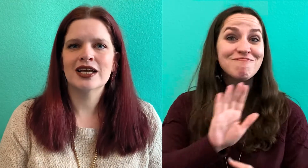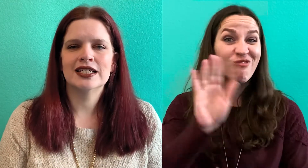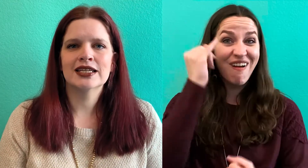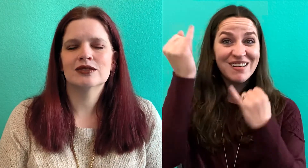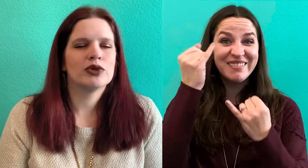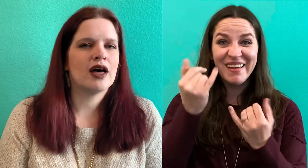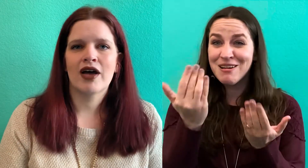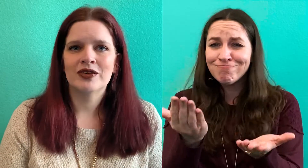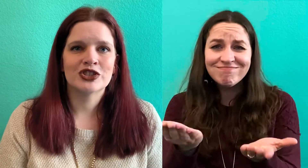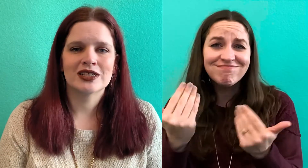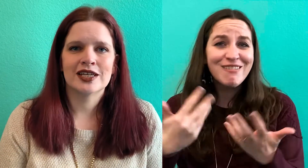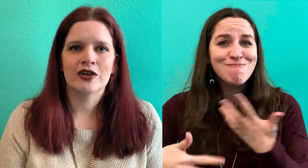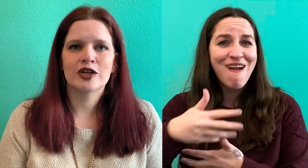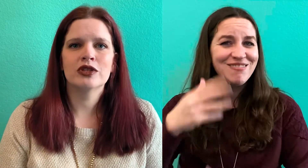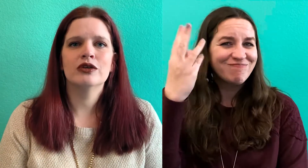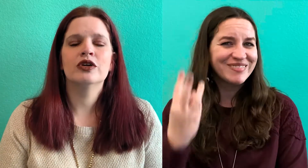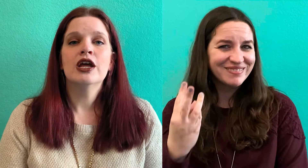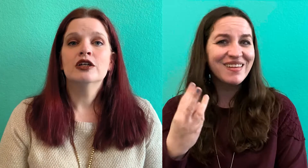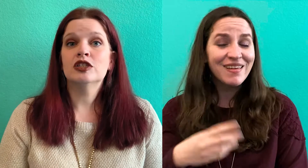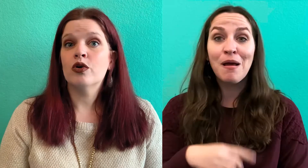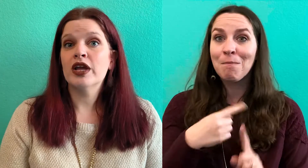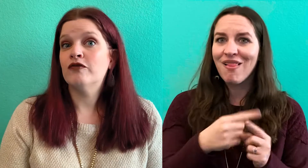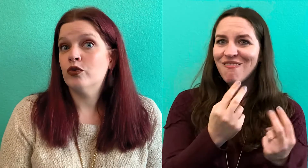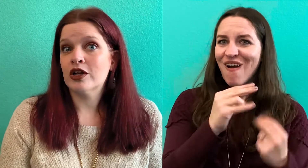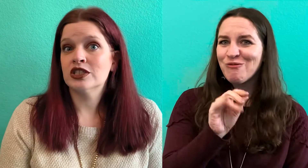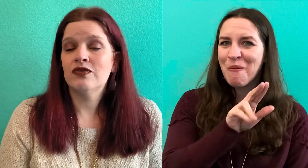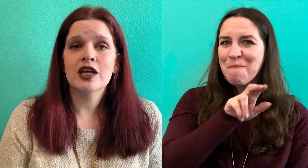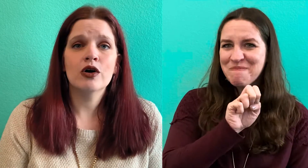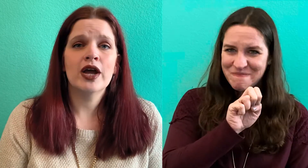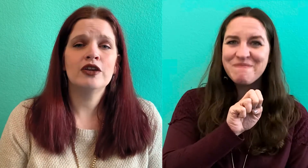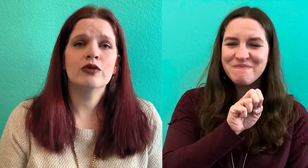ideas. We love having the chance to interact with you. So if you watch this video and you like this